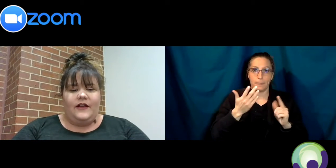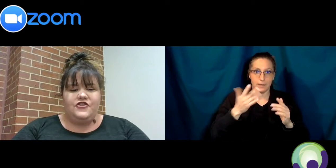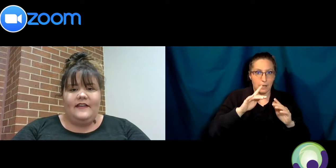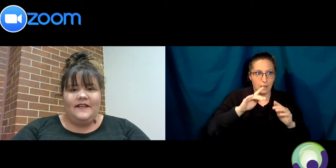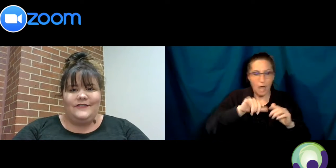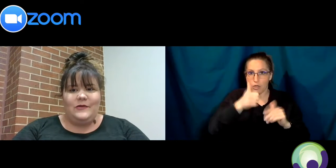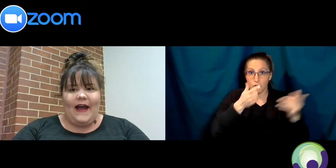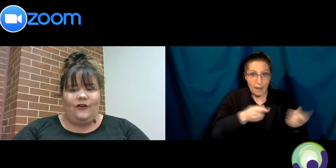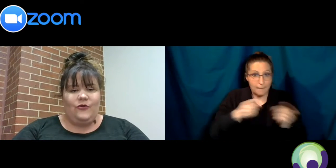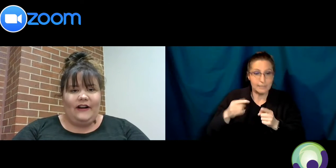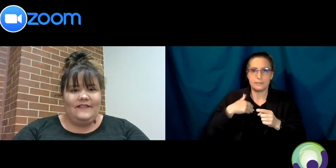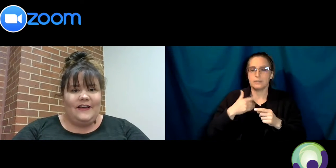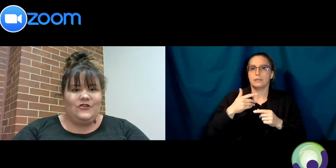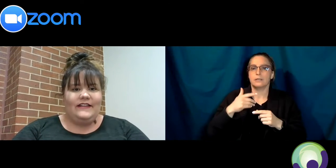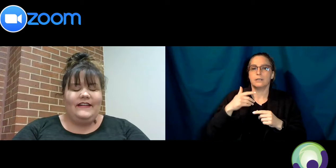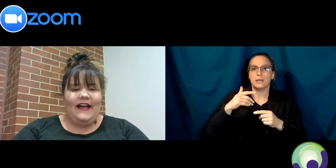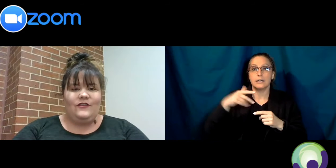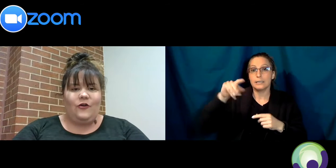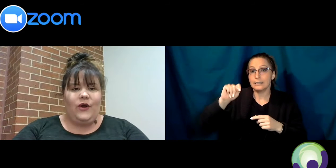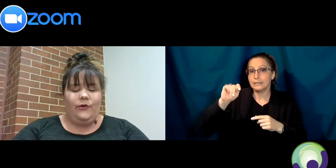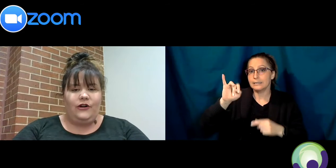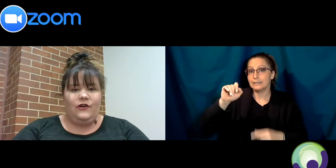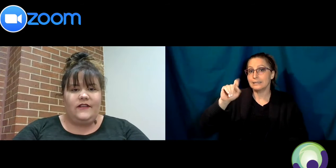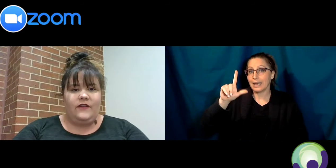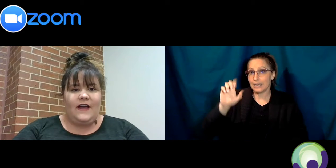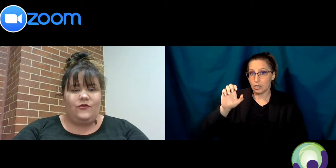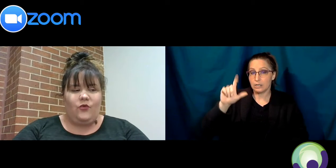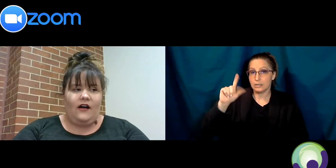adjacent to the Packers organization and so we work closely with them as well.